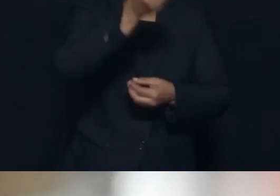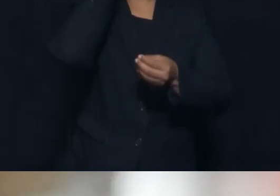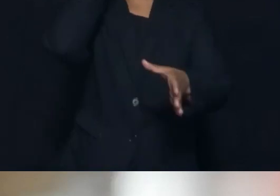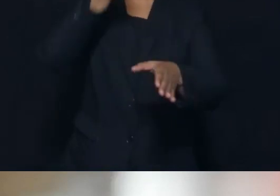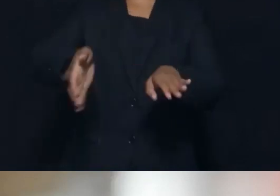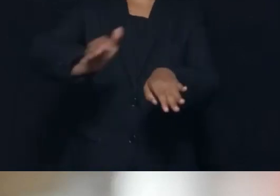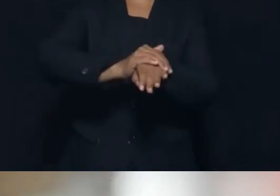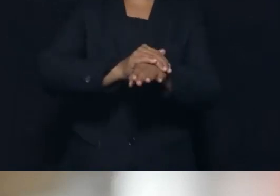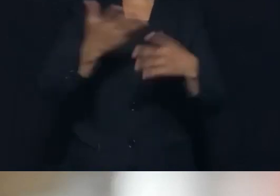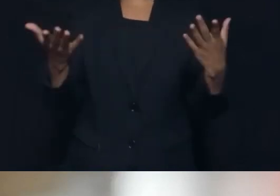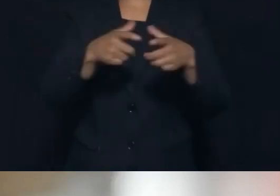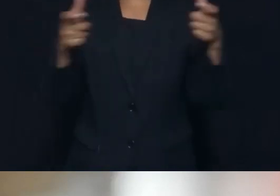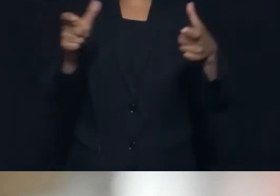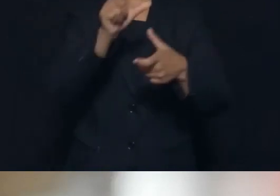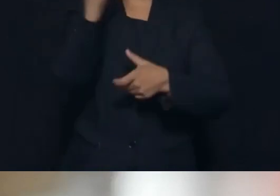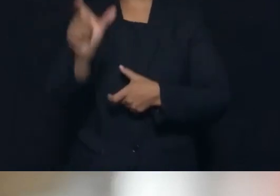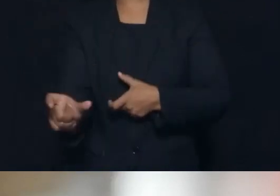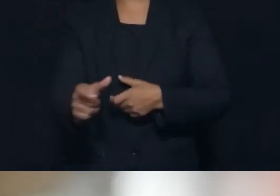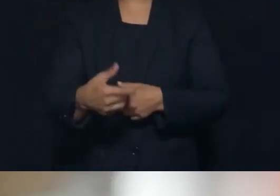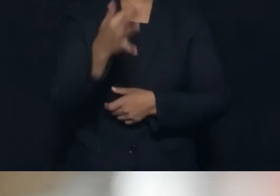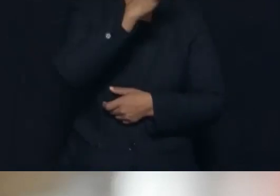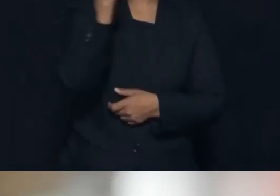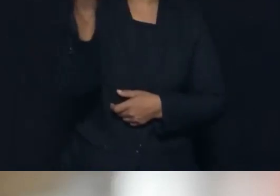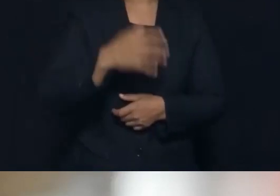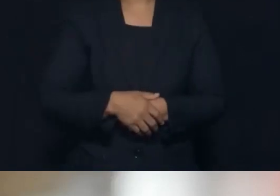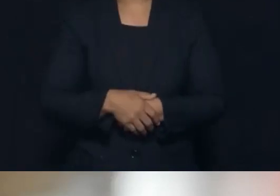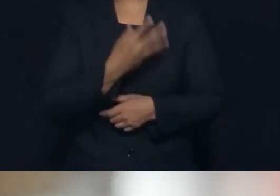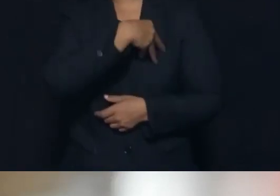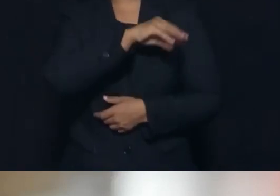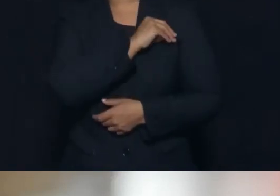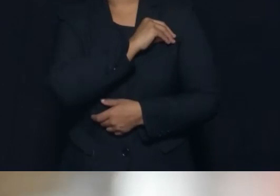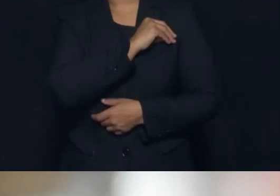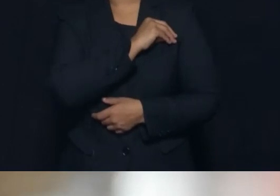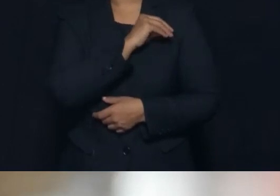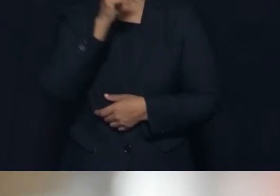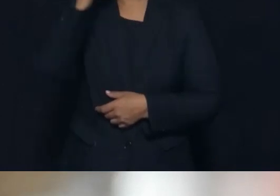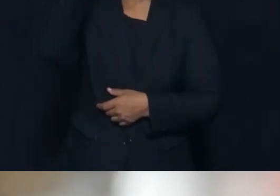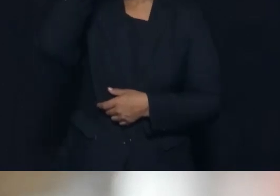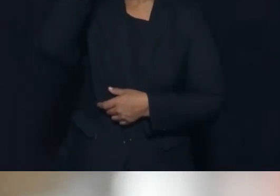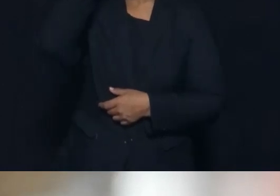Now, the structural funds preview the abilitant condition. But it is not clear. If I am not clarified.